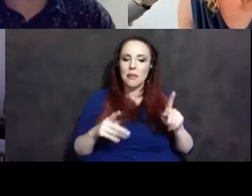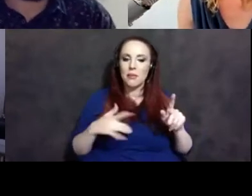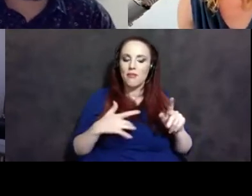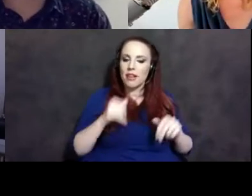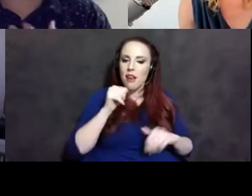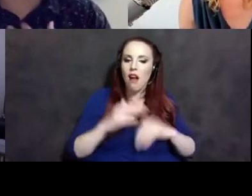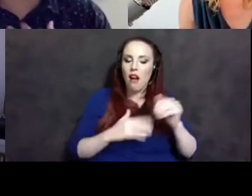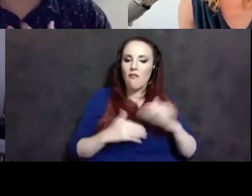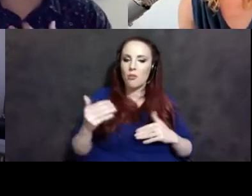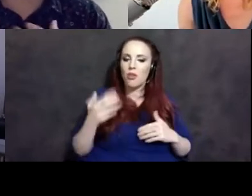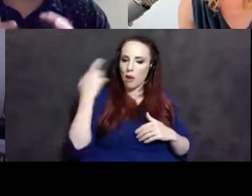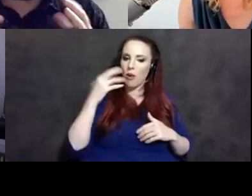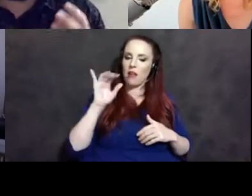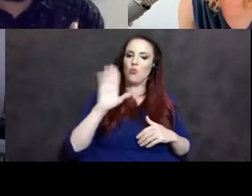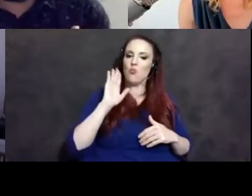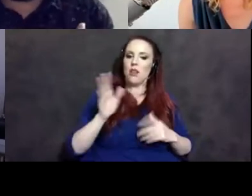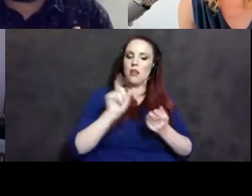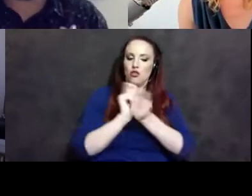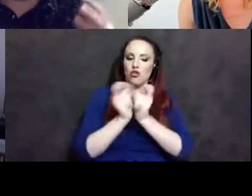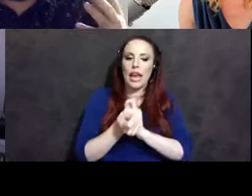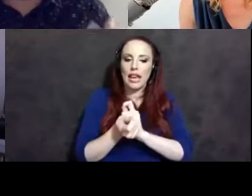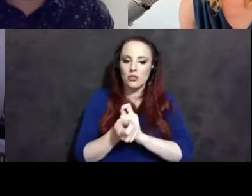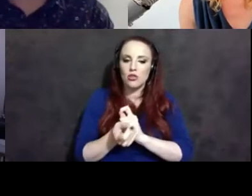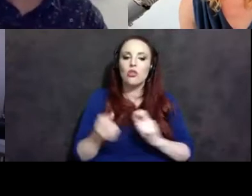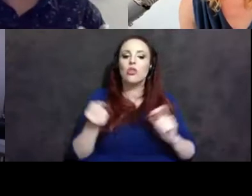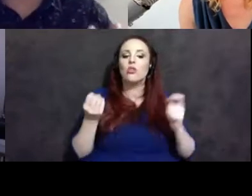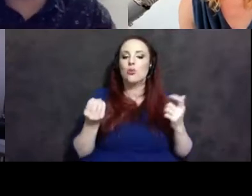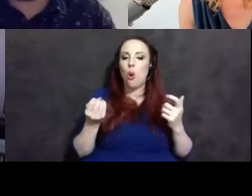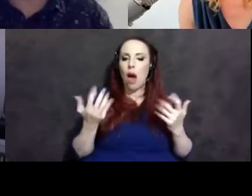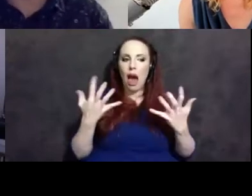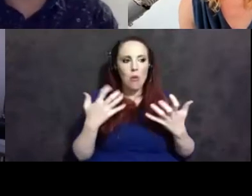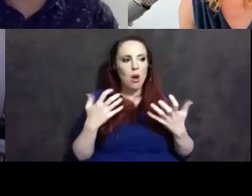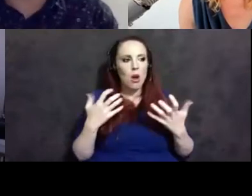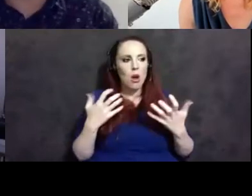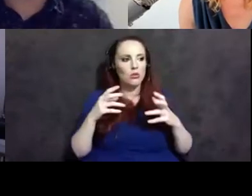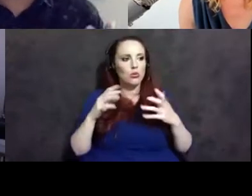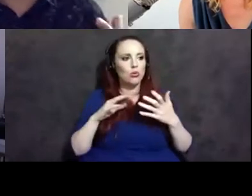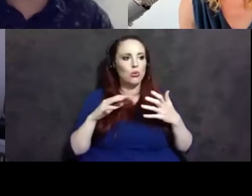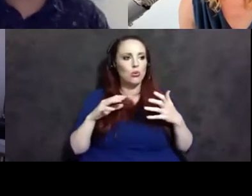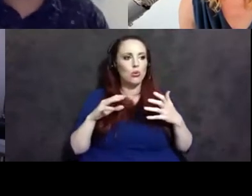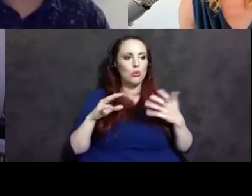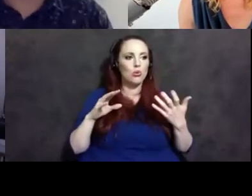So I want to be that person of, like, helping white folks to learn how to be uncomfortable.